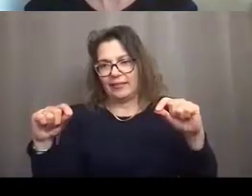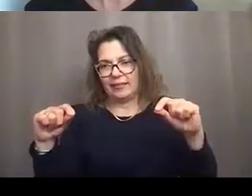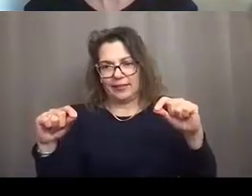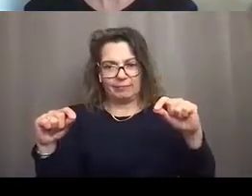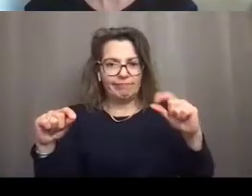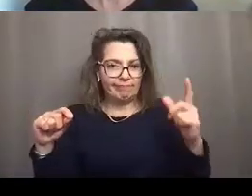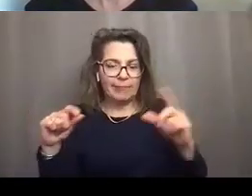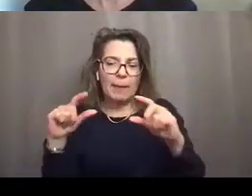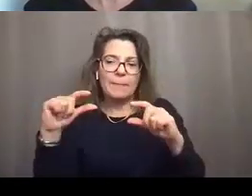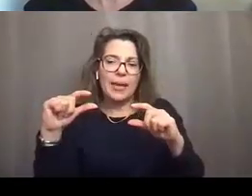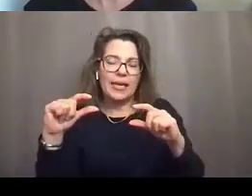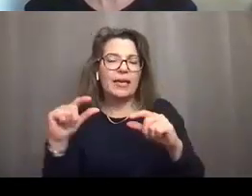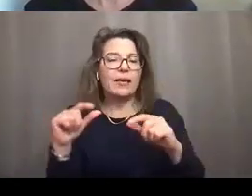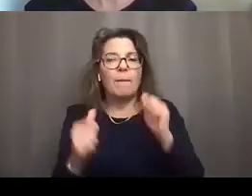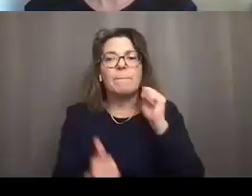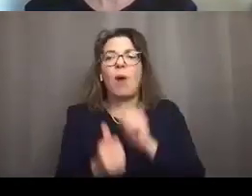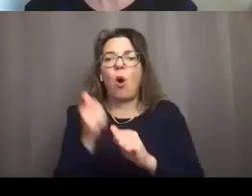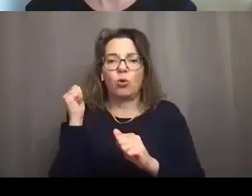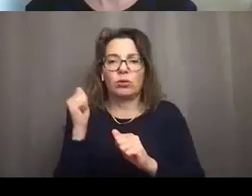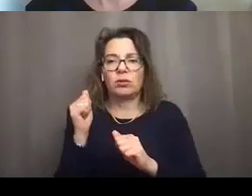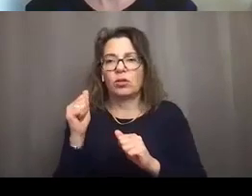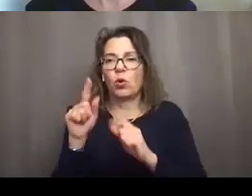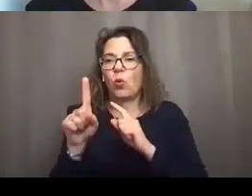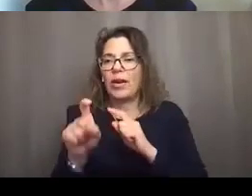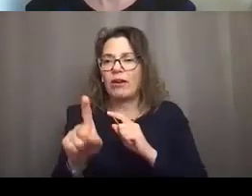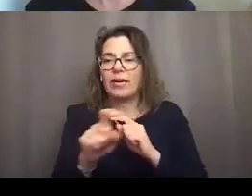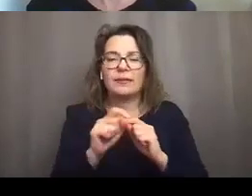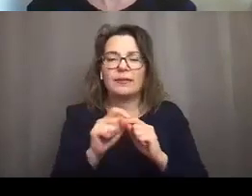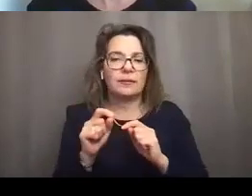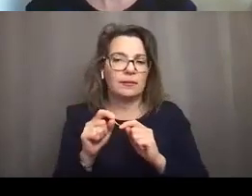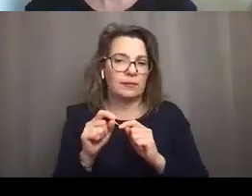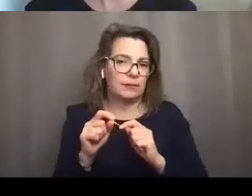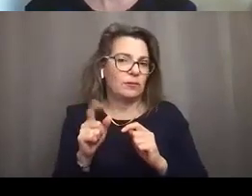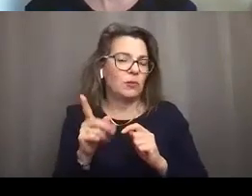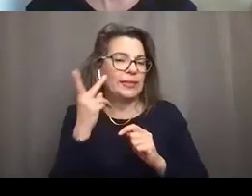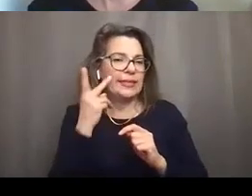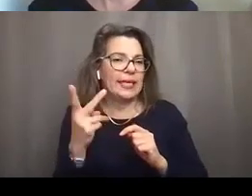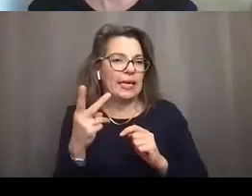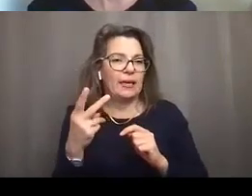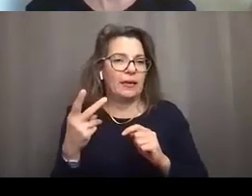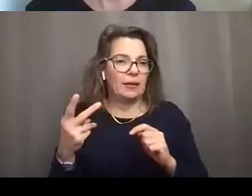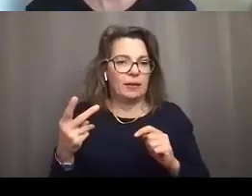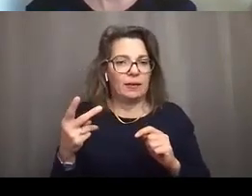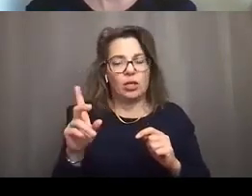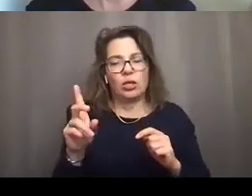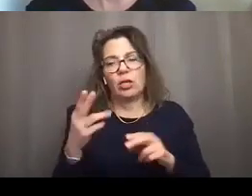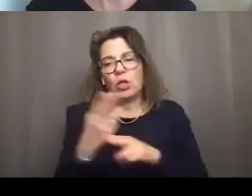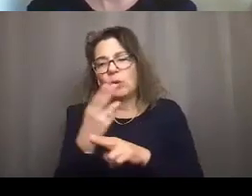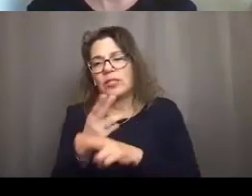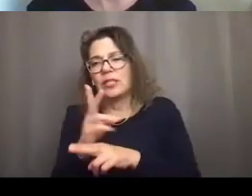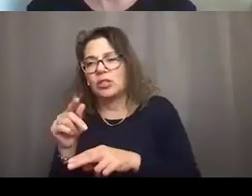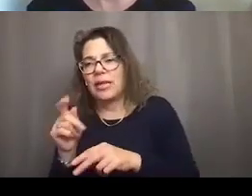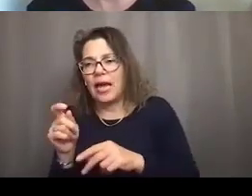which handles the majority of queries. We look at the usage data, we know what people are looking for, we really wanted to make this easy